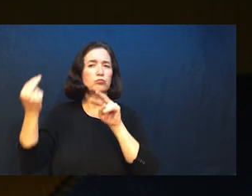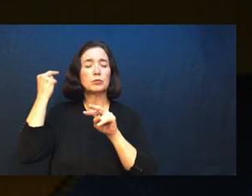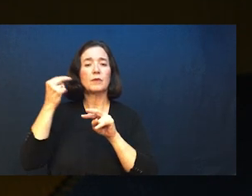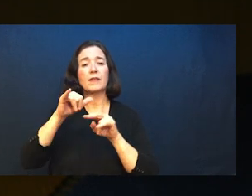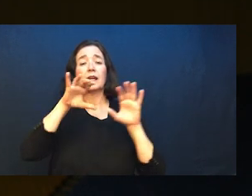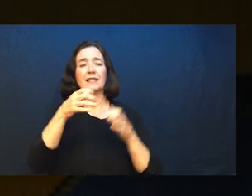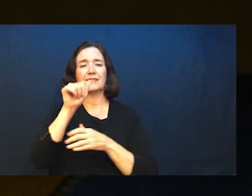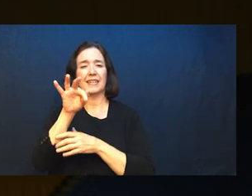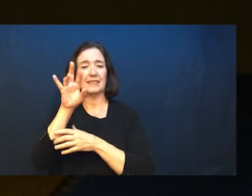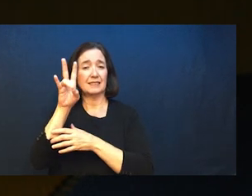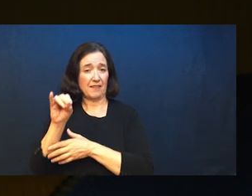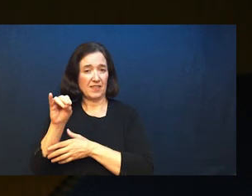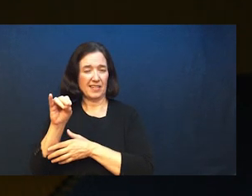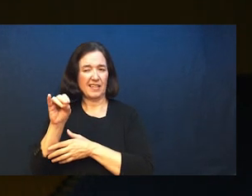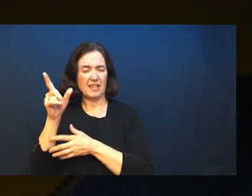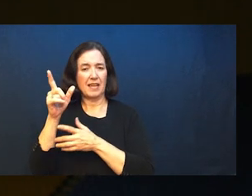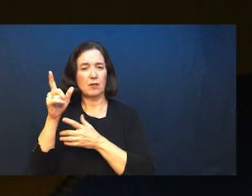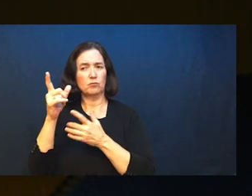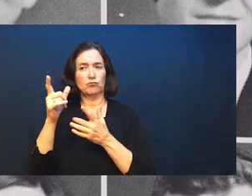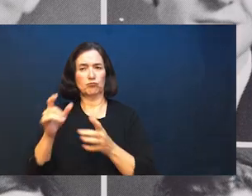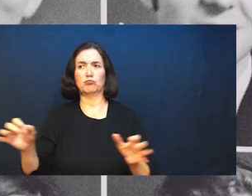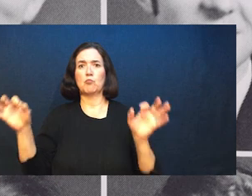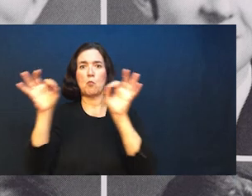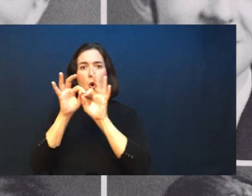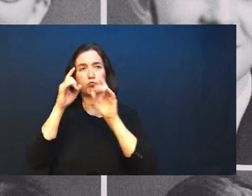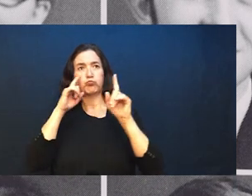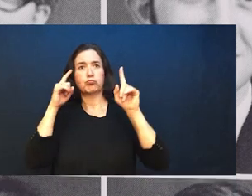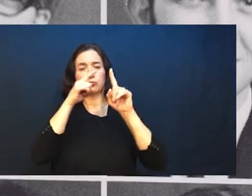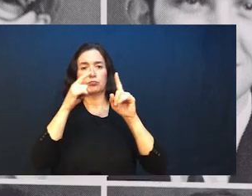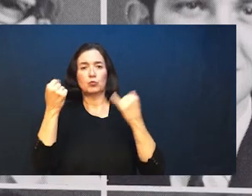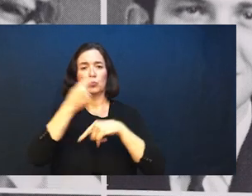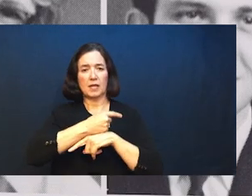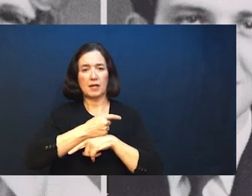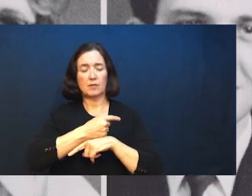a look back to celebrate the class of 1970 which has reached a commemorative milestone.